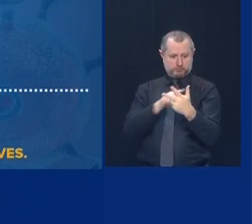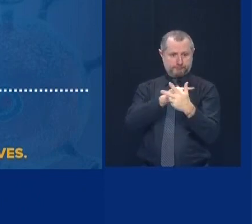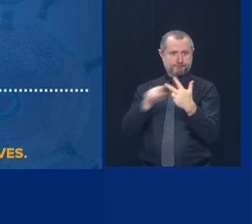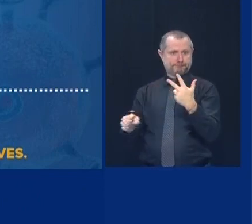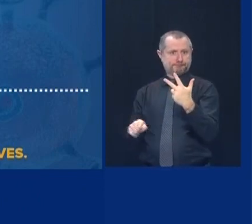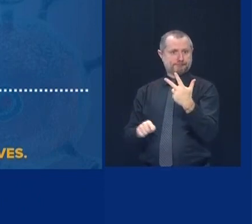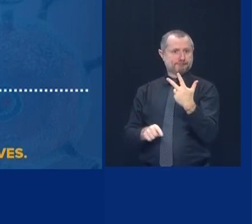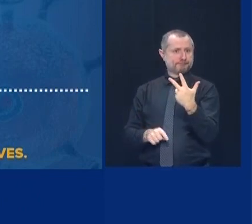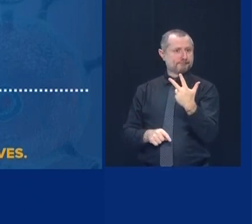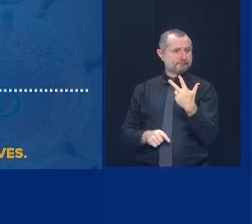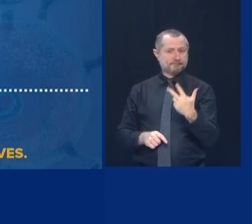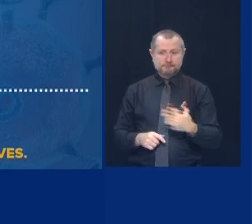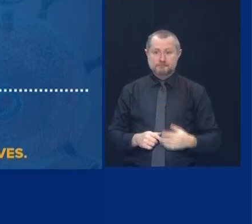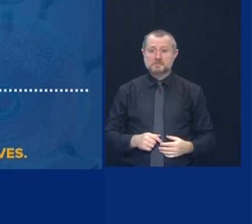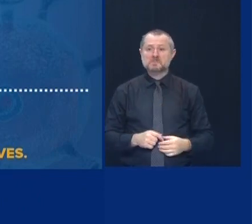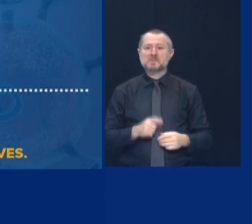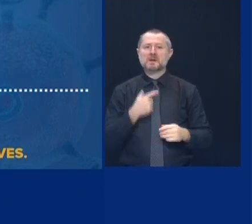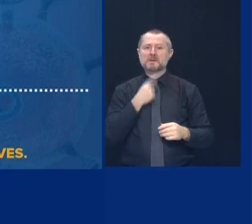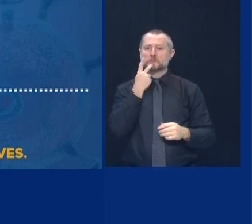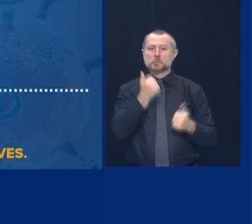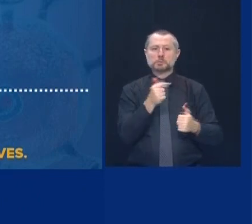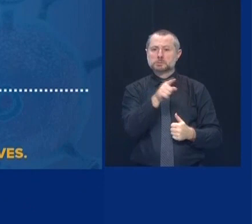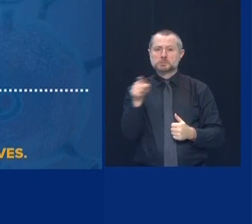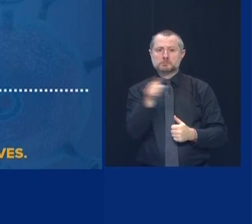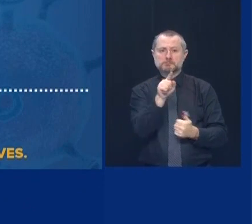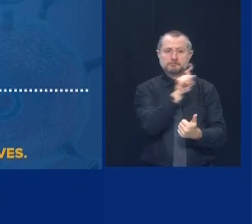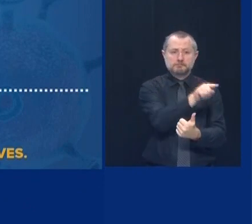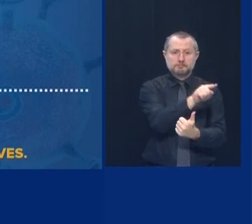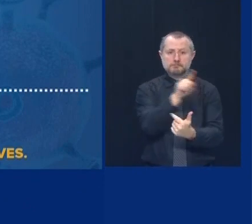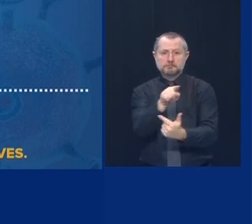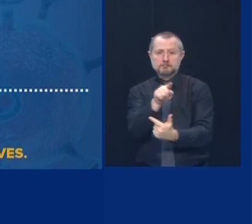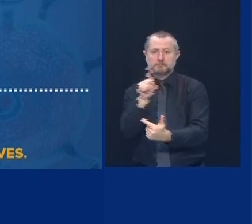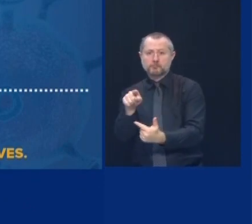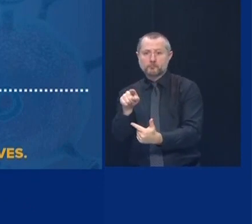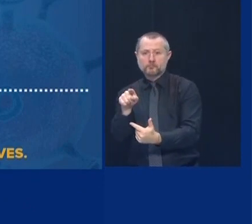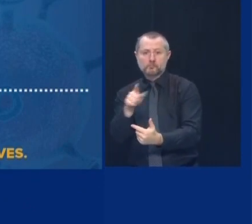YOU HAVE MODERATE TRAJECTORY. YOU HAVE A LOW TRAJECTORY THATi] GOES UP OR YOU HAVE A TERRIBLE